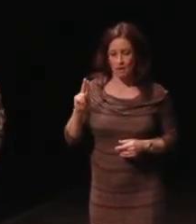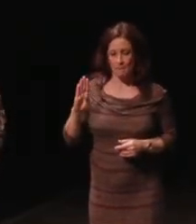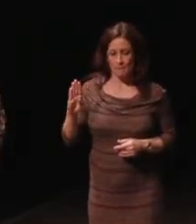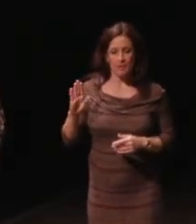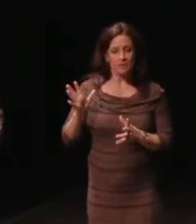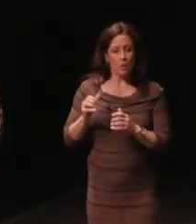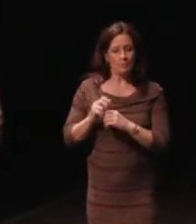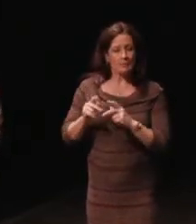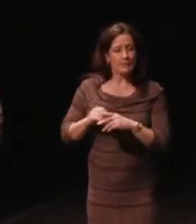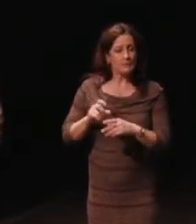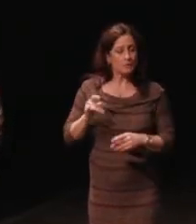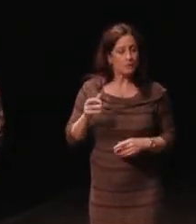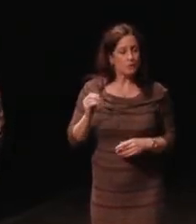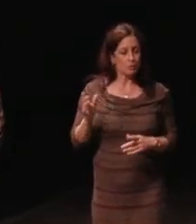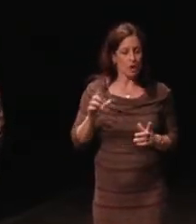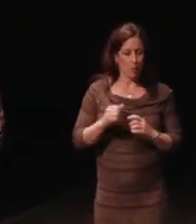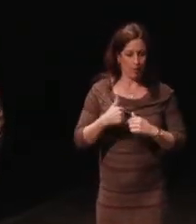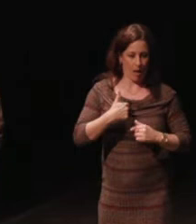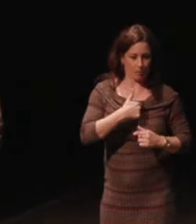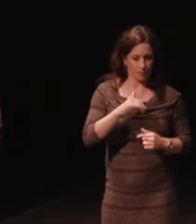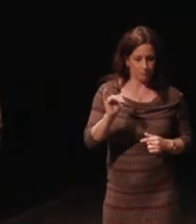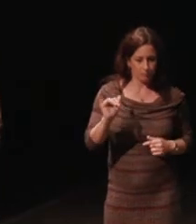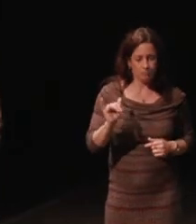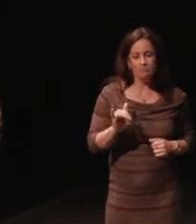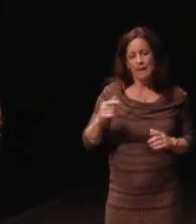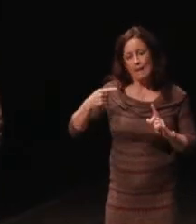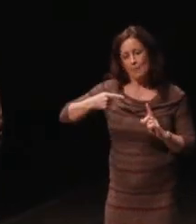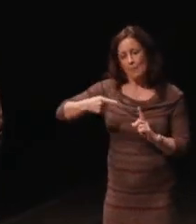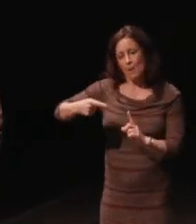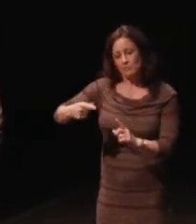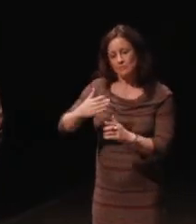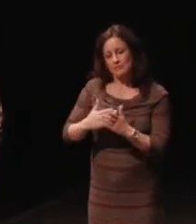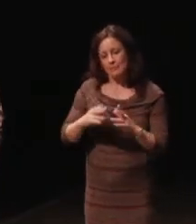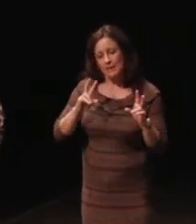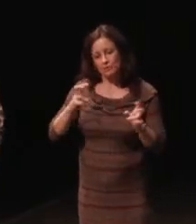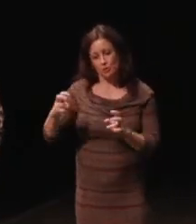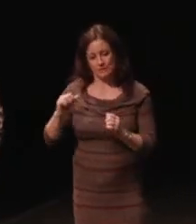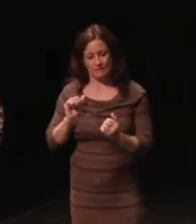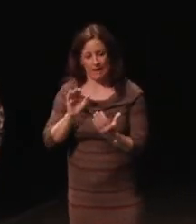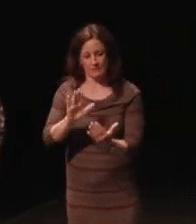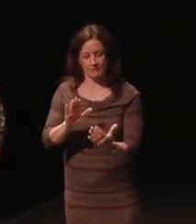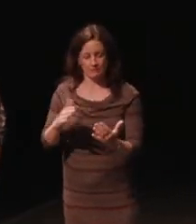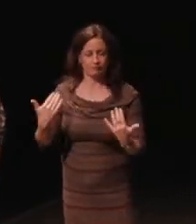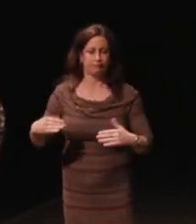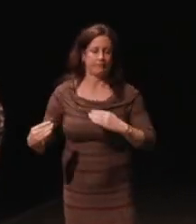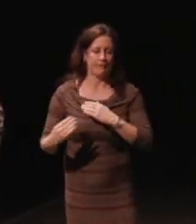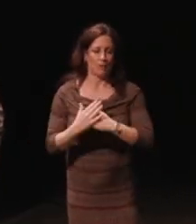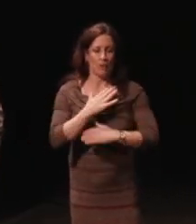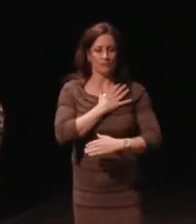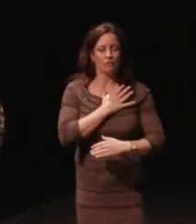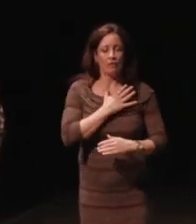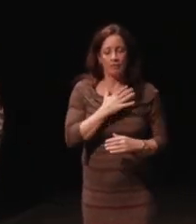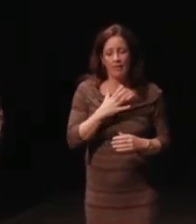and talk with us, and point out some of the issues that he faced. He has been very influential in an eye-opening to